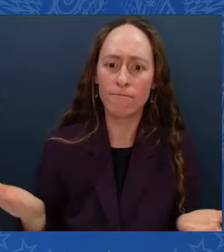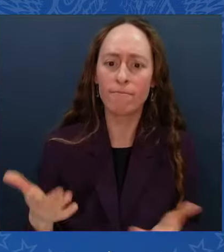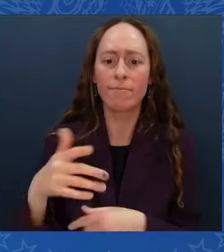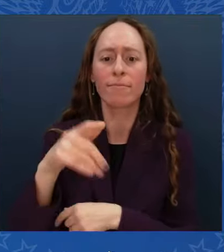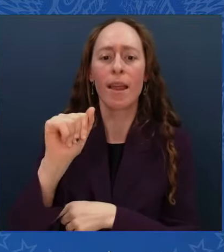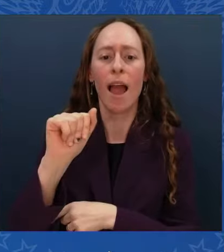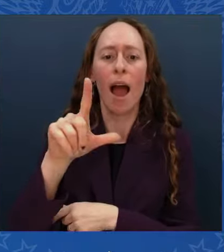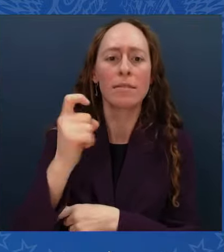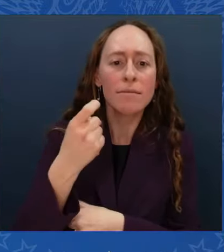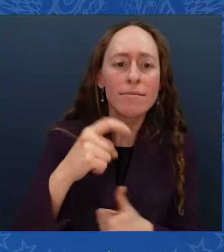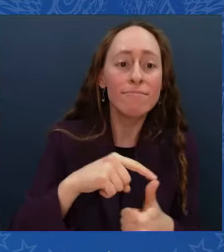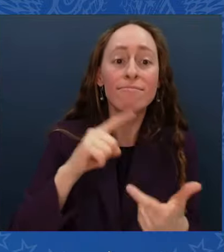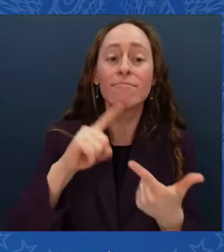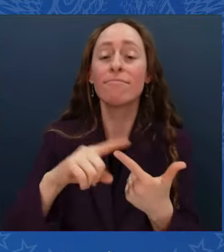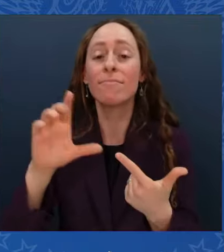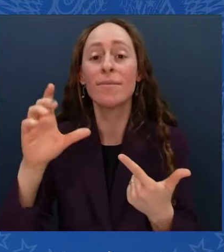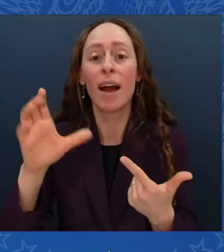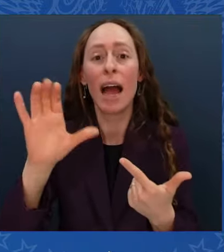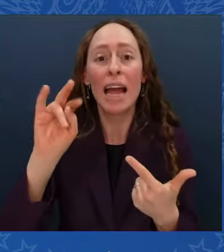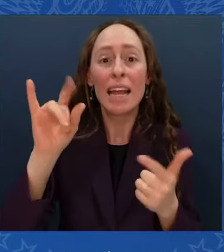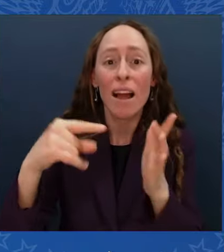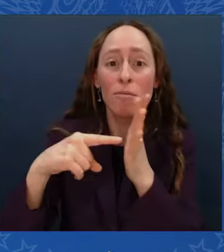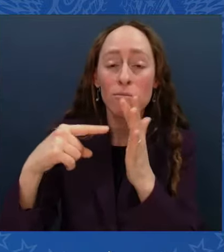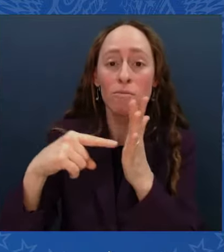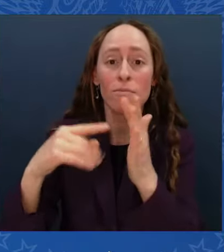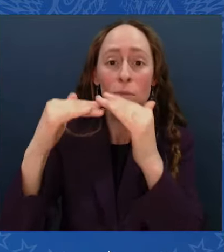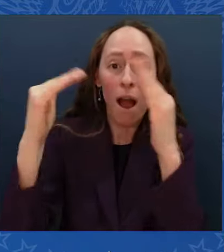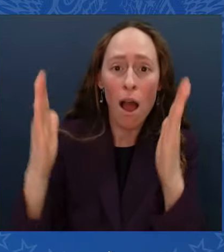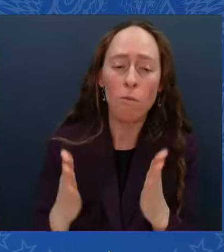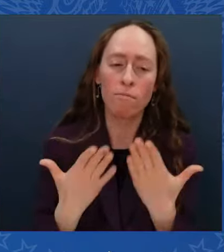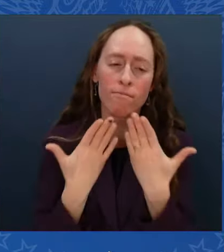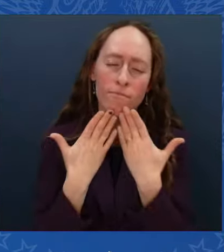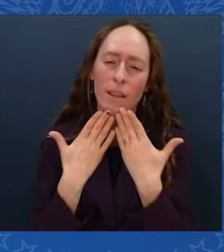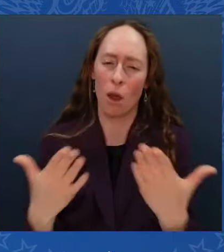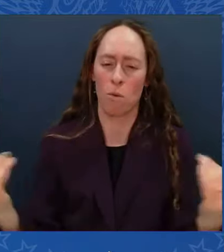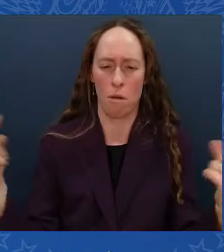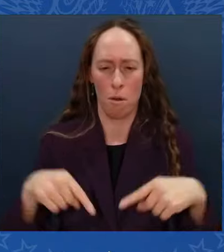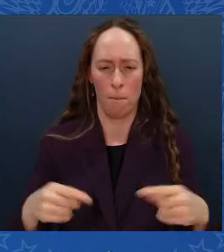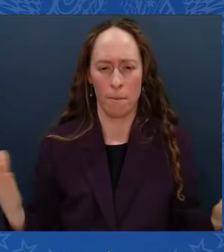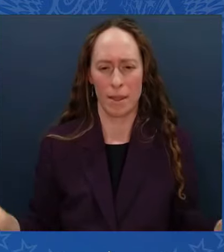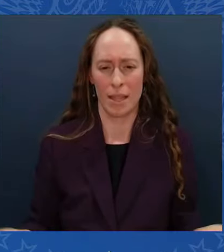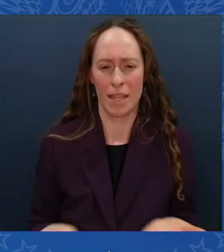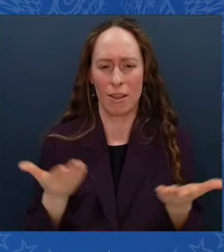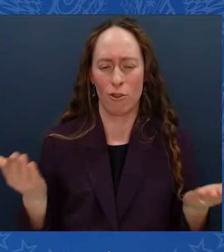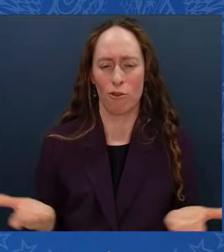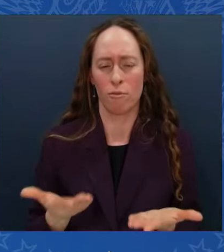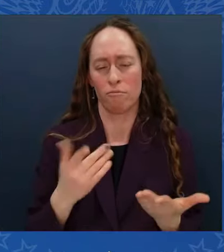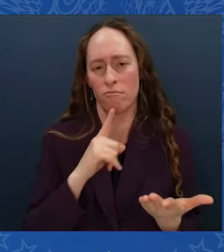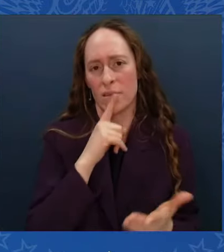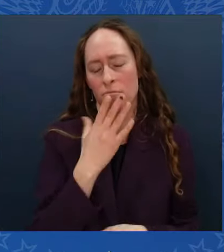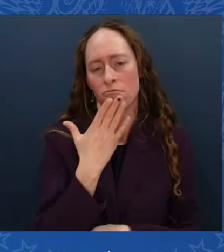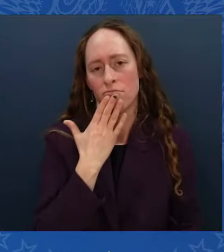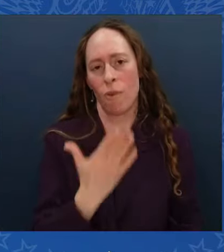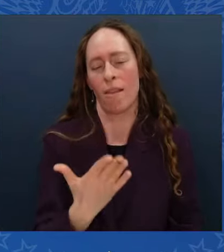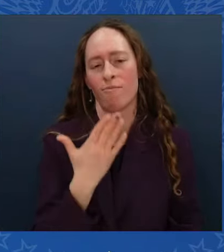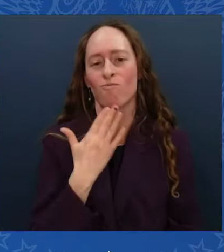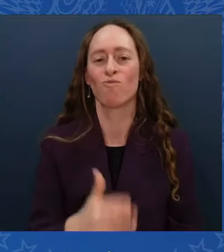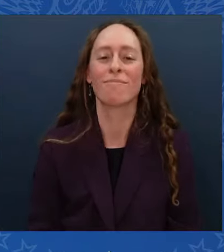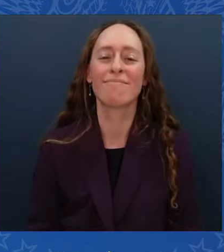It's a busman's holiday for you guys to come hear another public official speak, but thank you. And I know our great Vice President sends her love